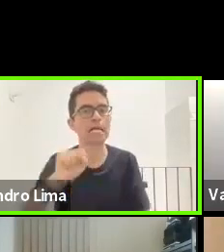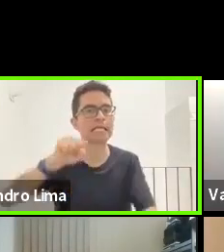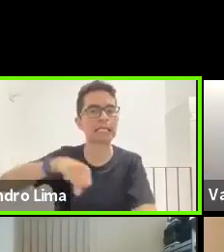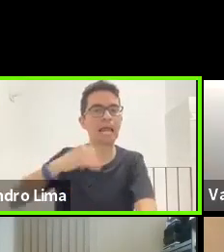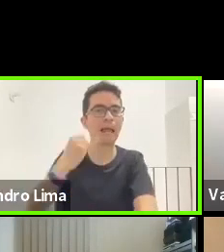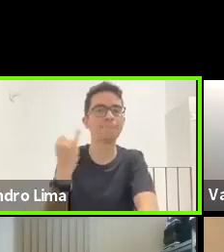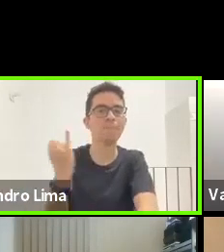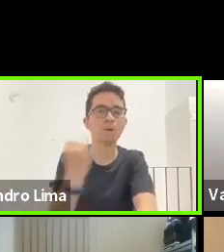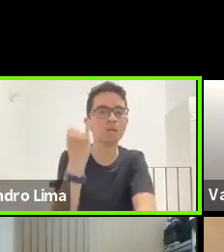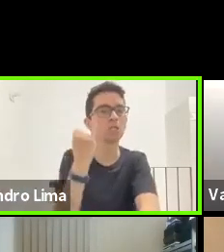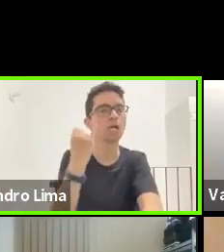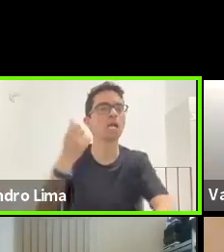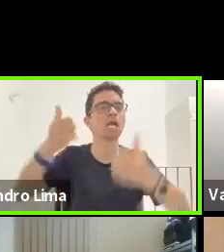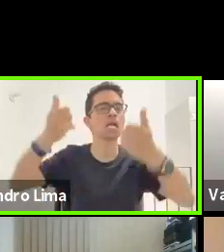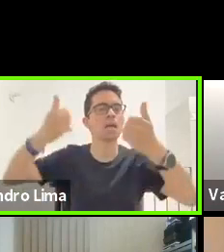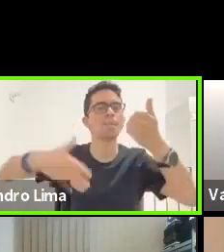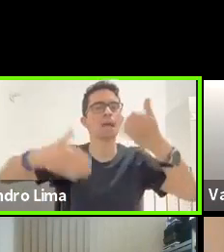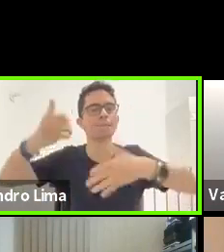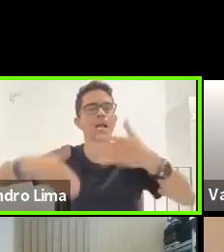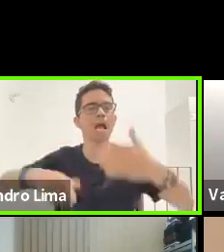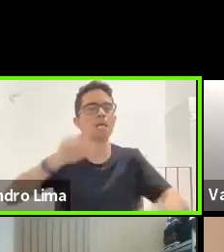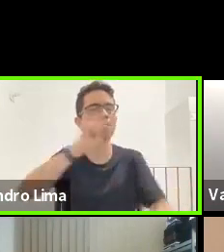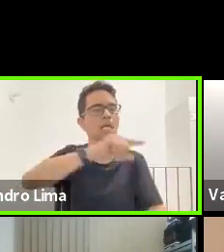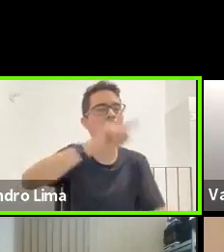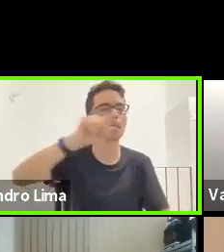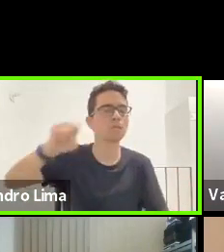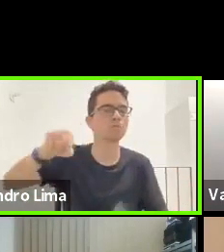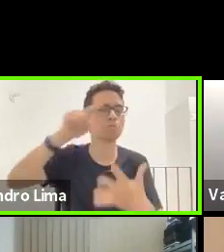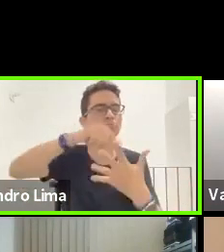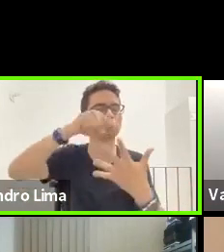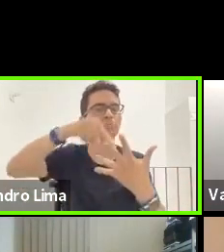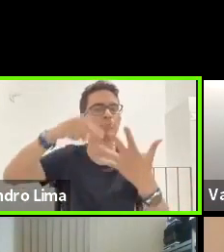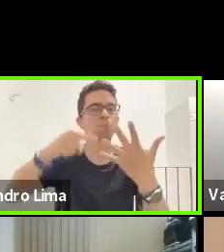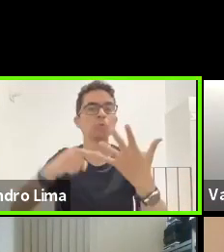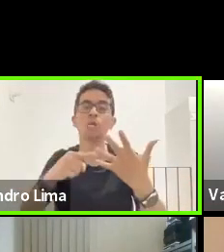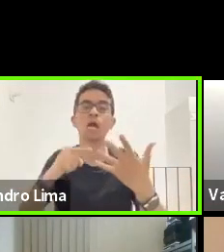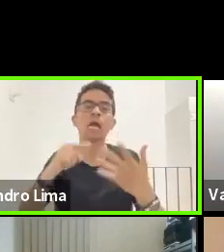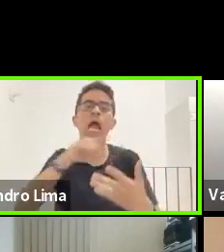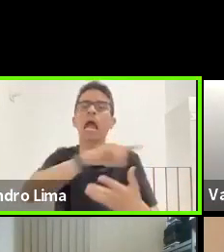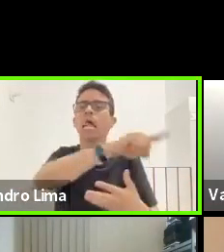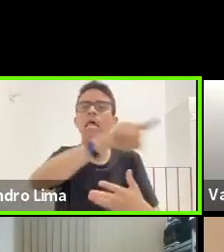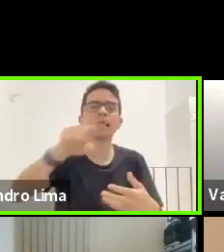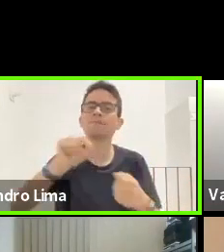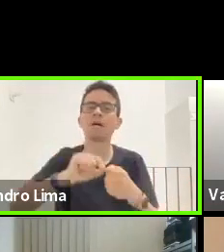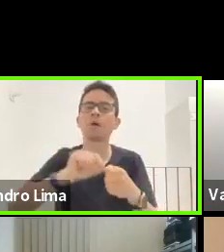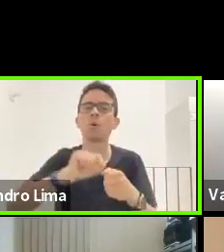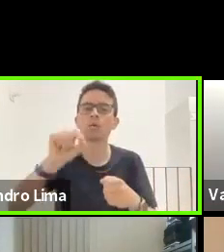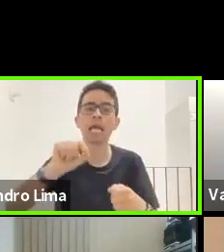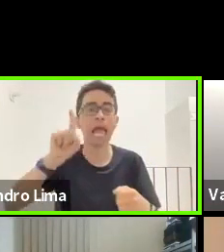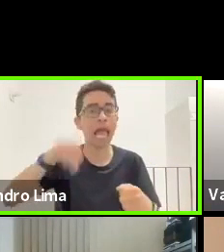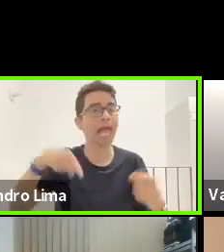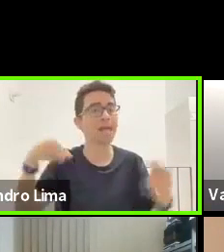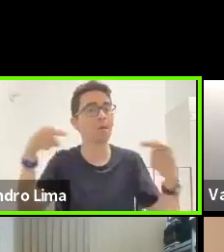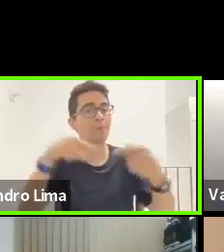We value all children and blah blah blah blah blah. about diversity and in about diversity and inclusion. And then that's all laid on top